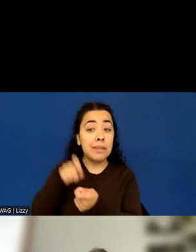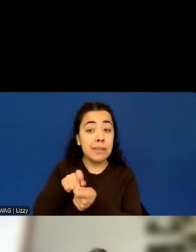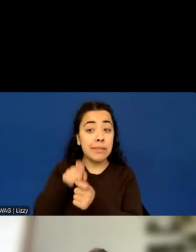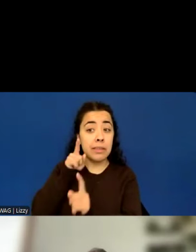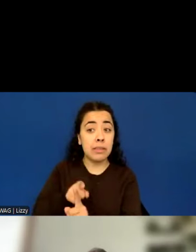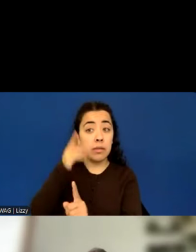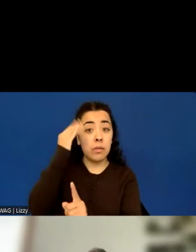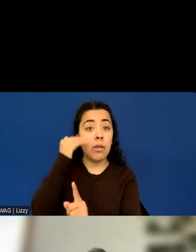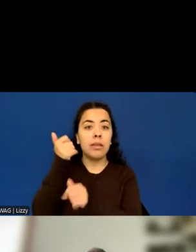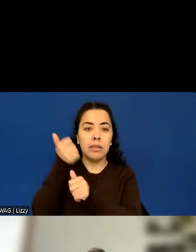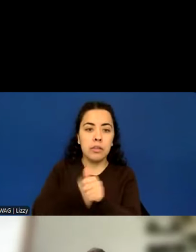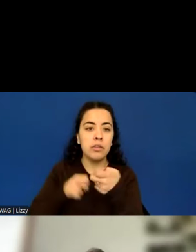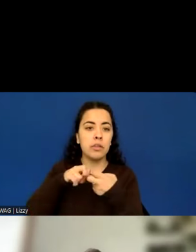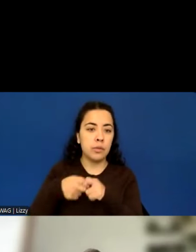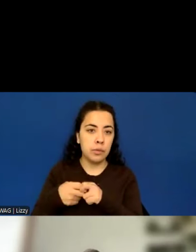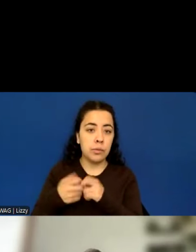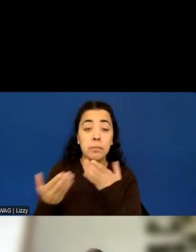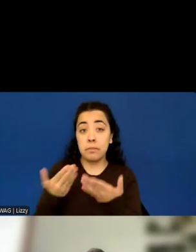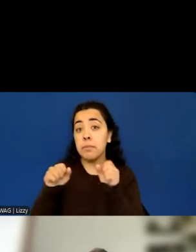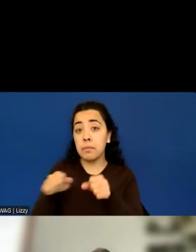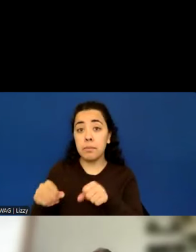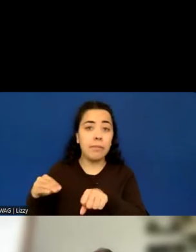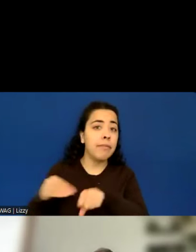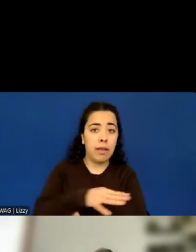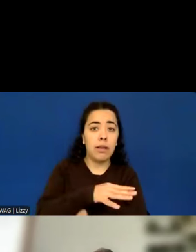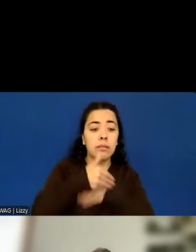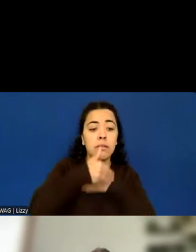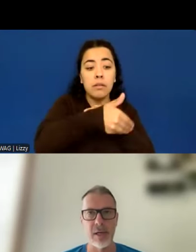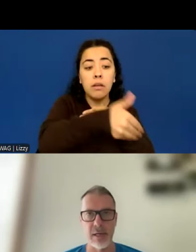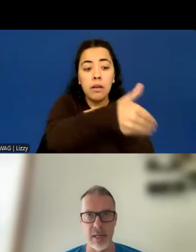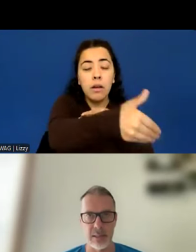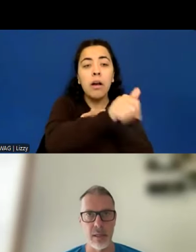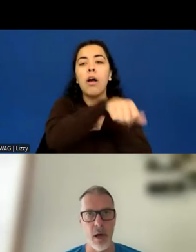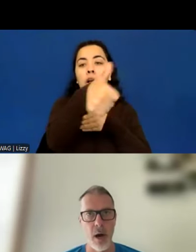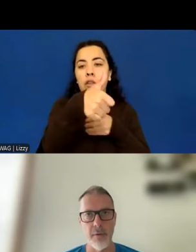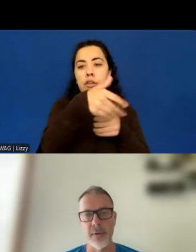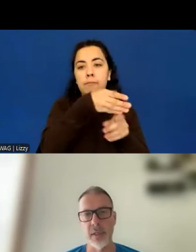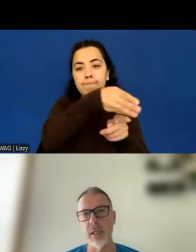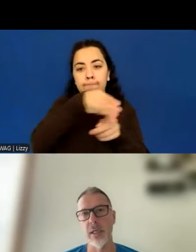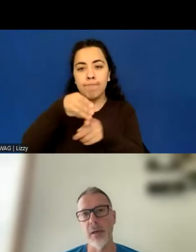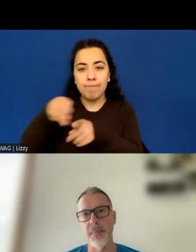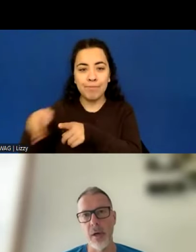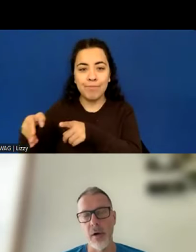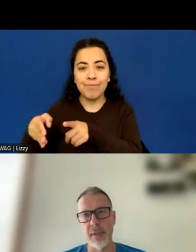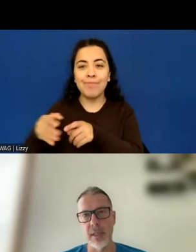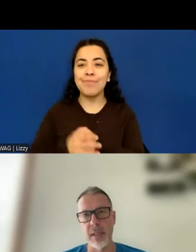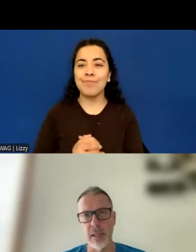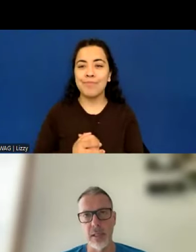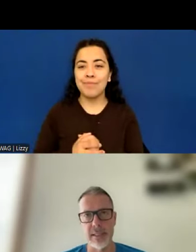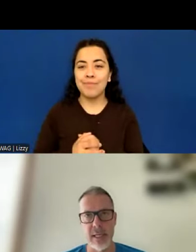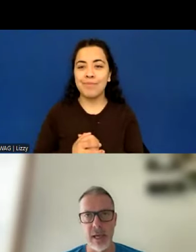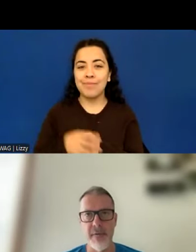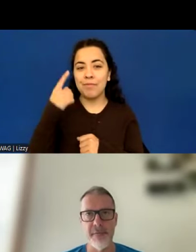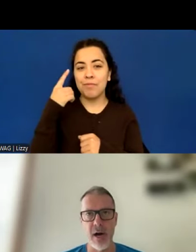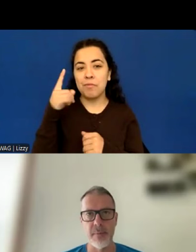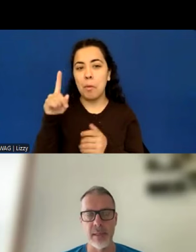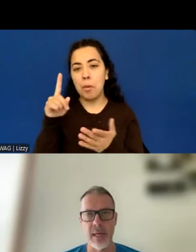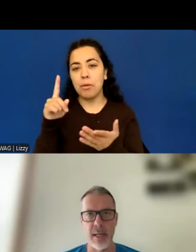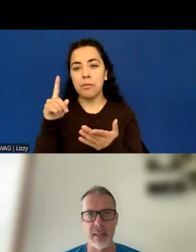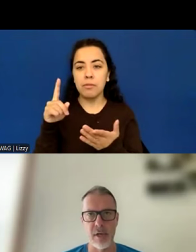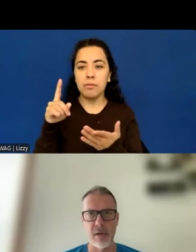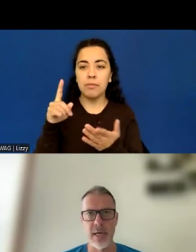every issue might have impact on other areas of the, let's say, environment that regulates